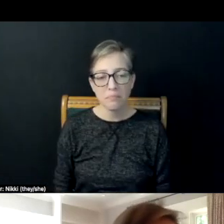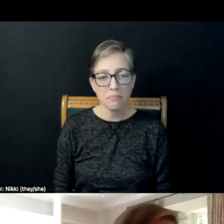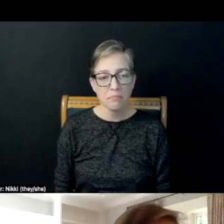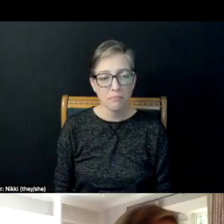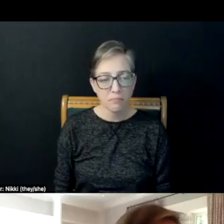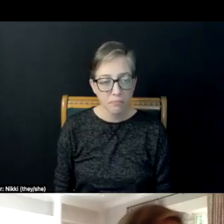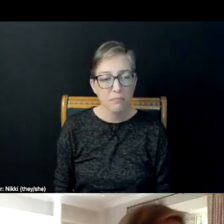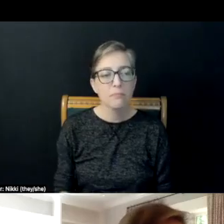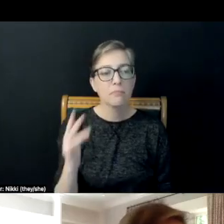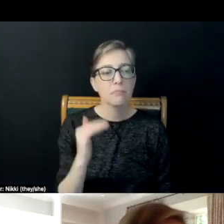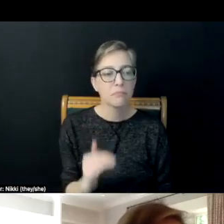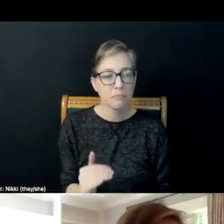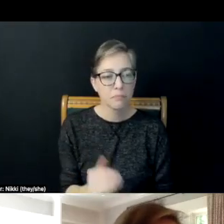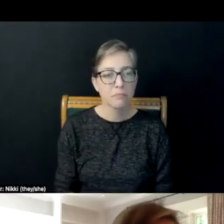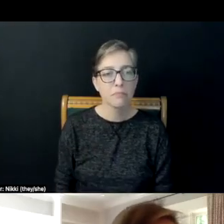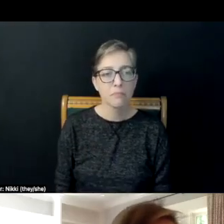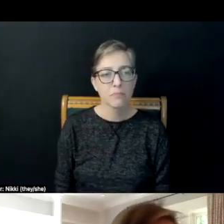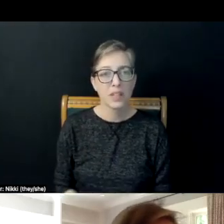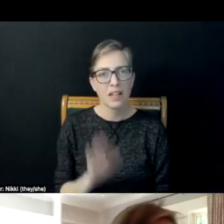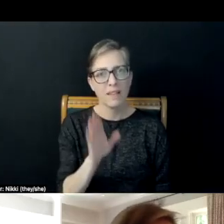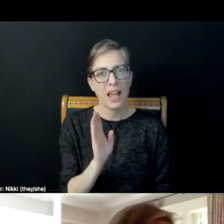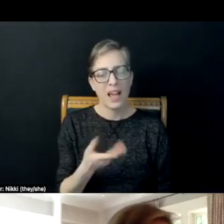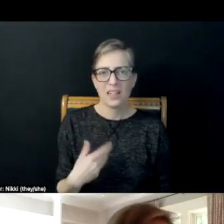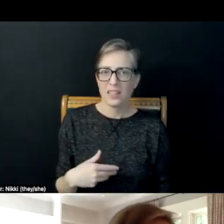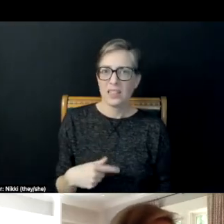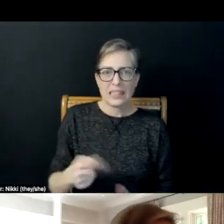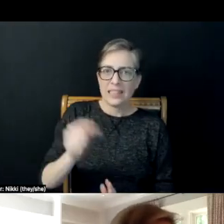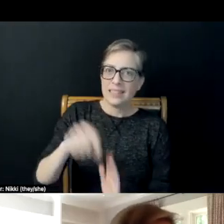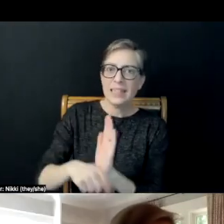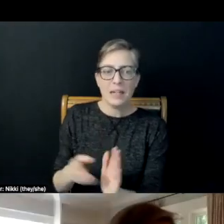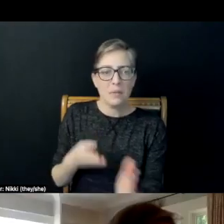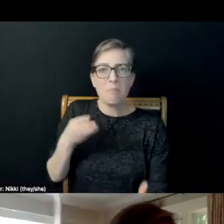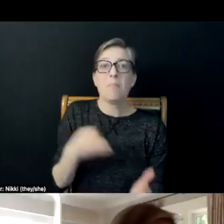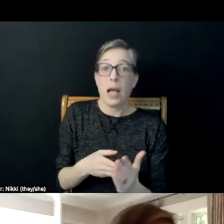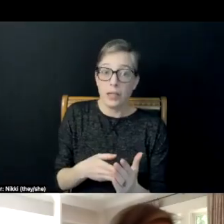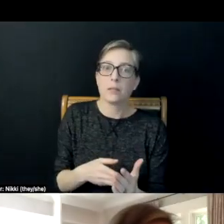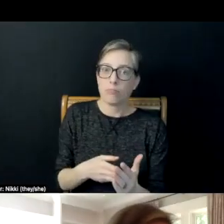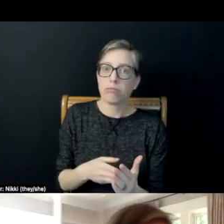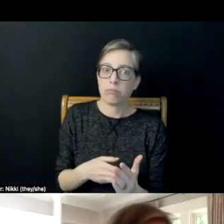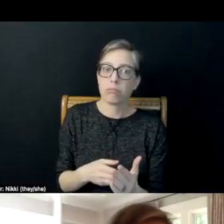that deep seated bias is present with health care workers. This was a little bit earlier of a paper.